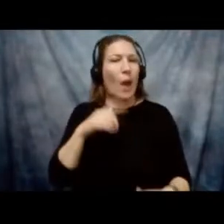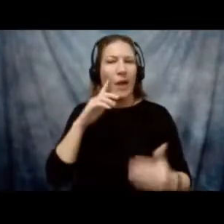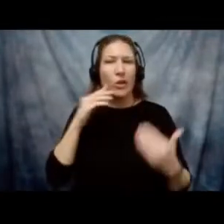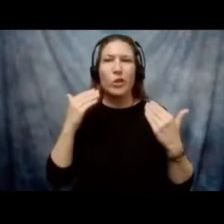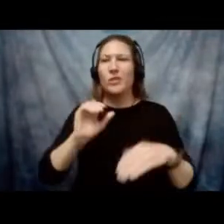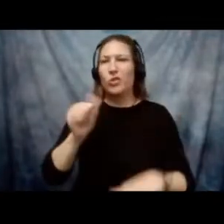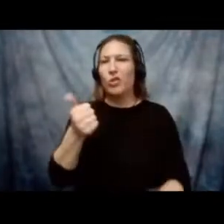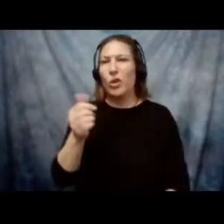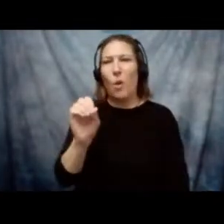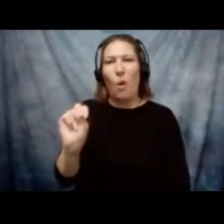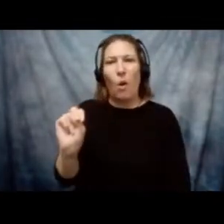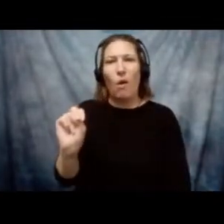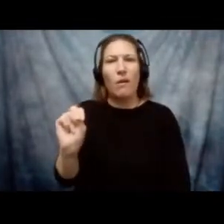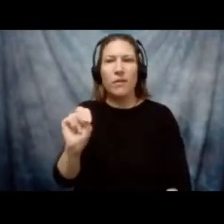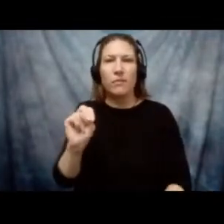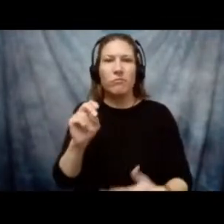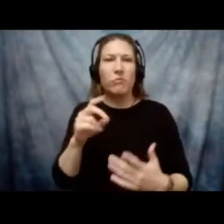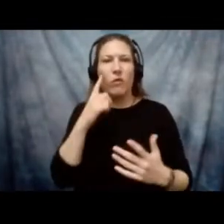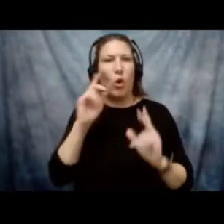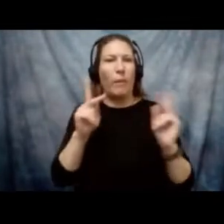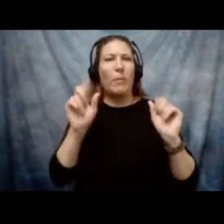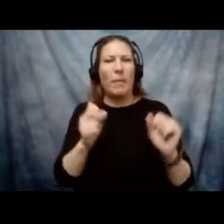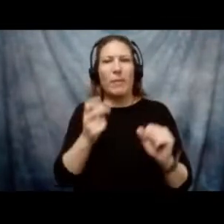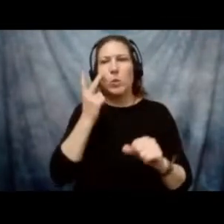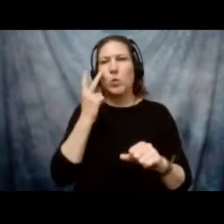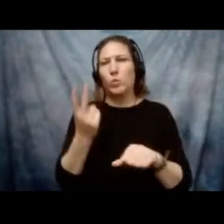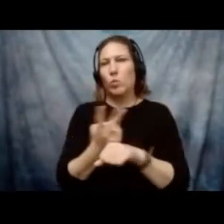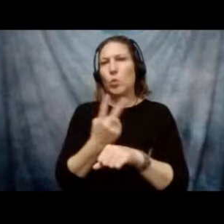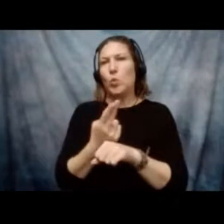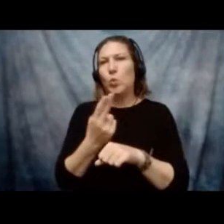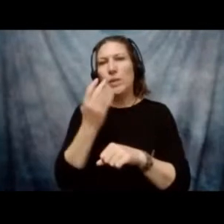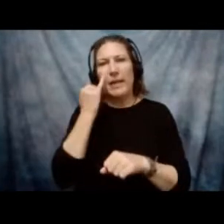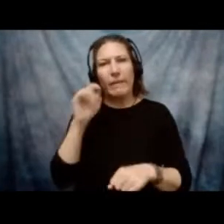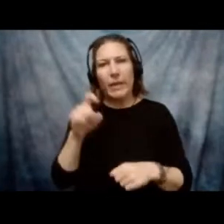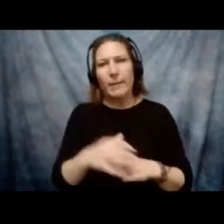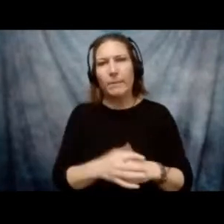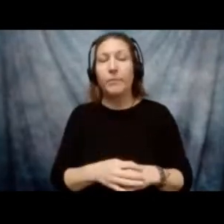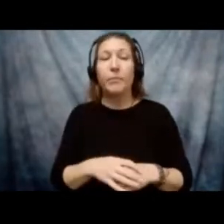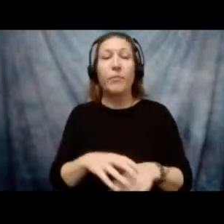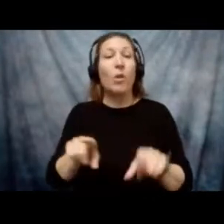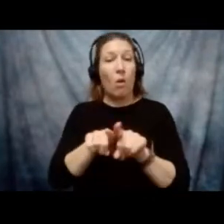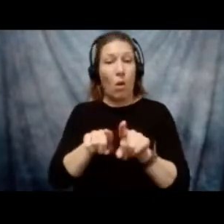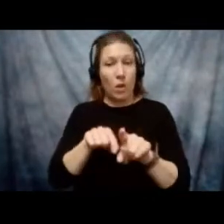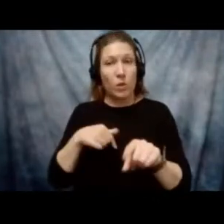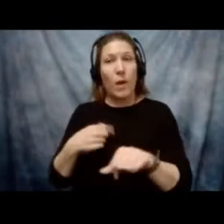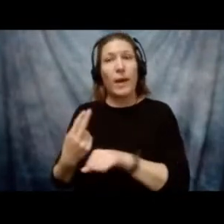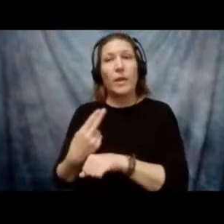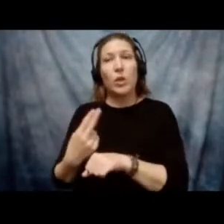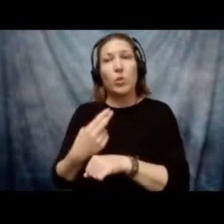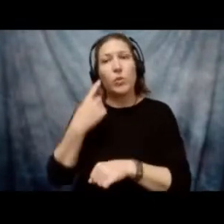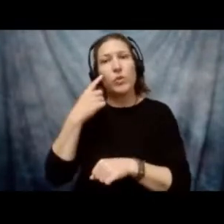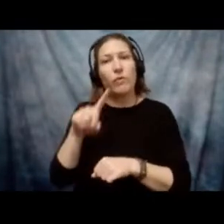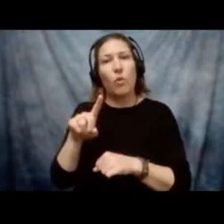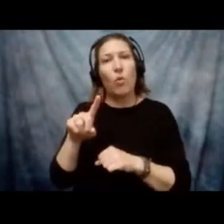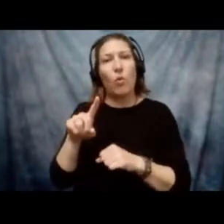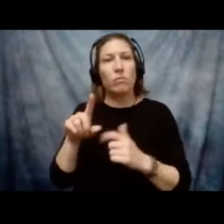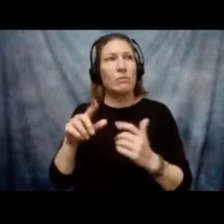for people to be able to use if they need it i've also used this in uh live trainings as well so um